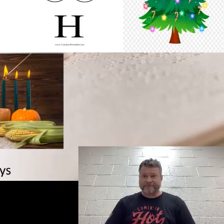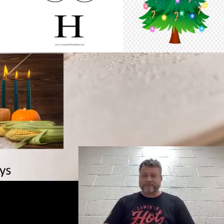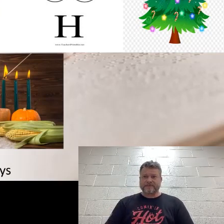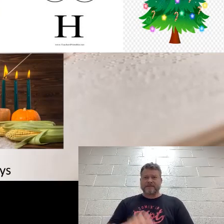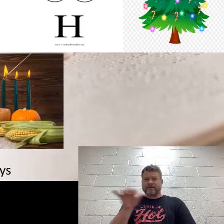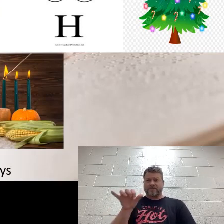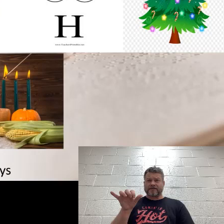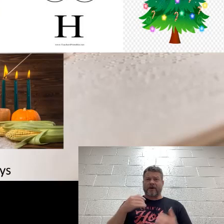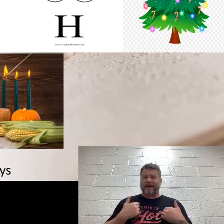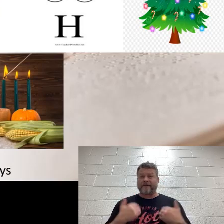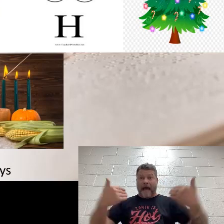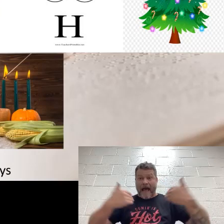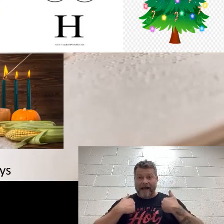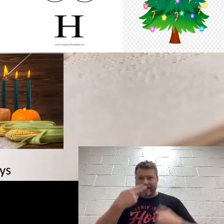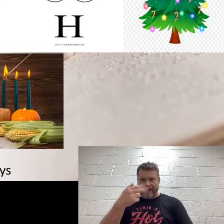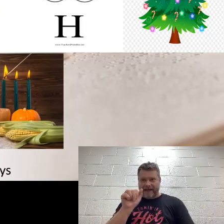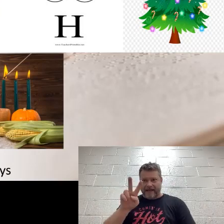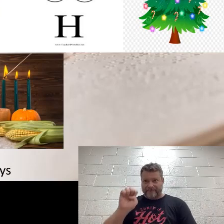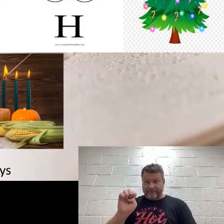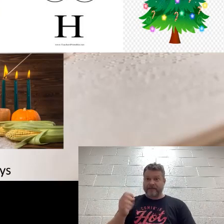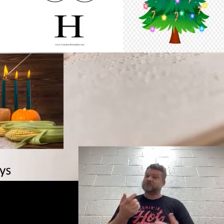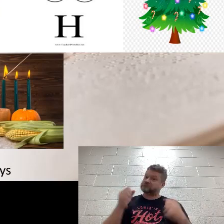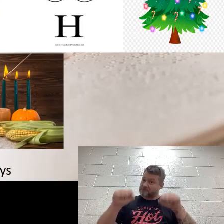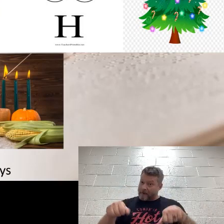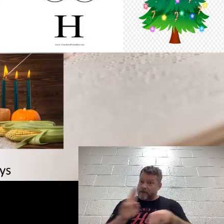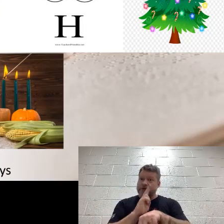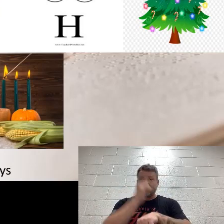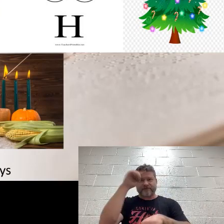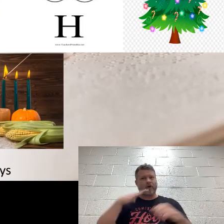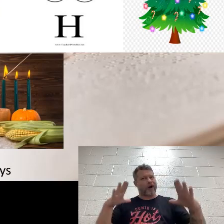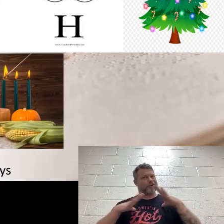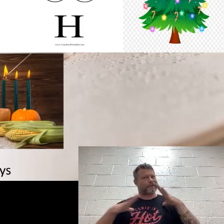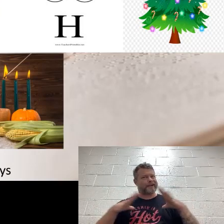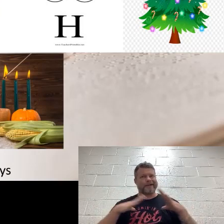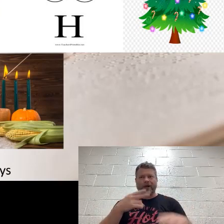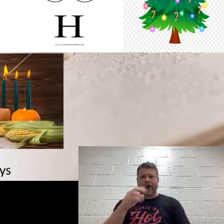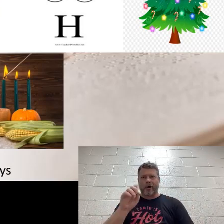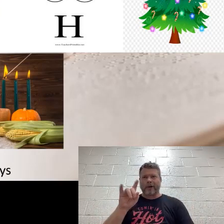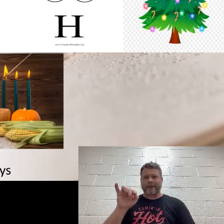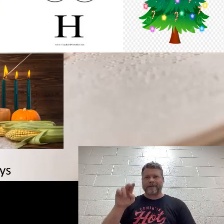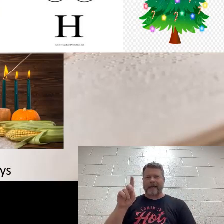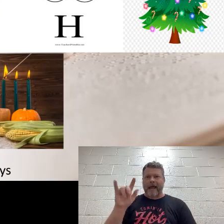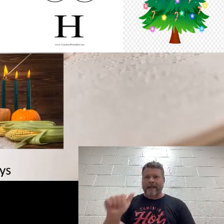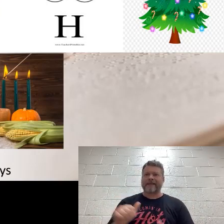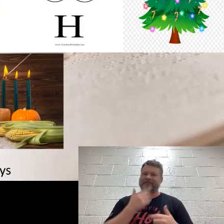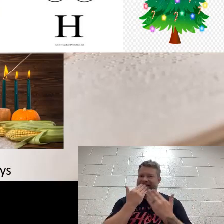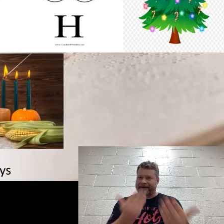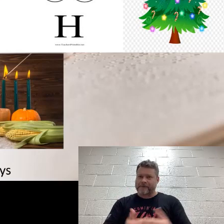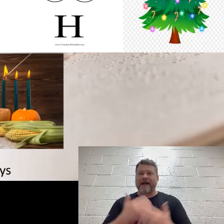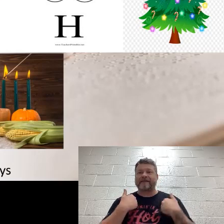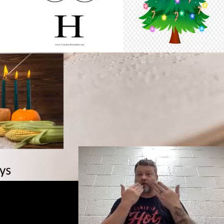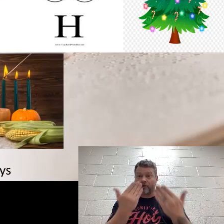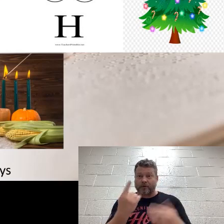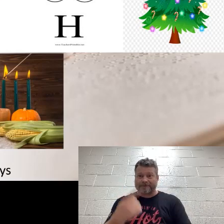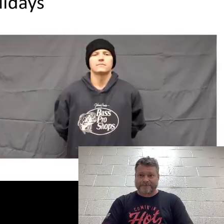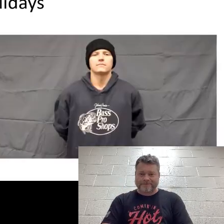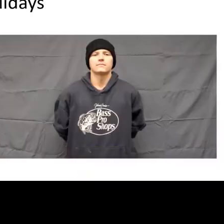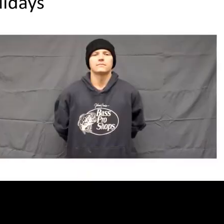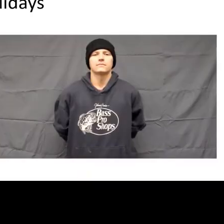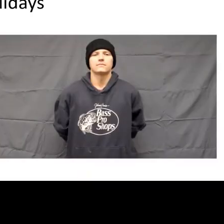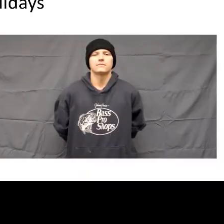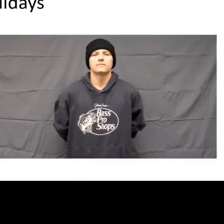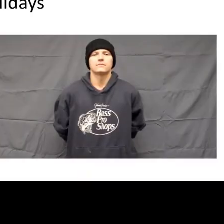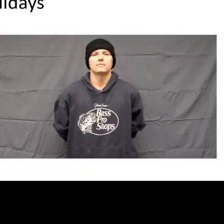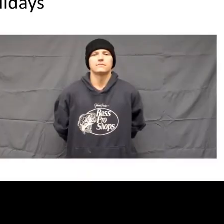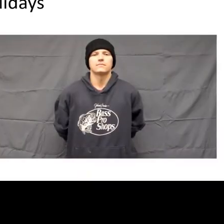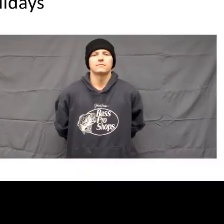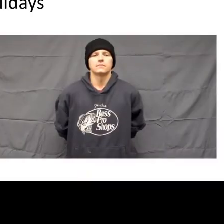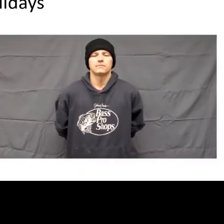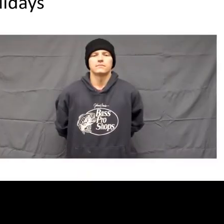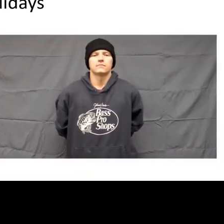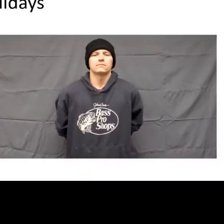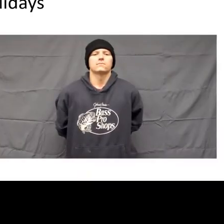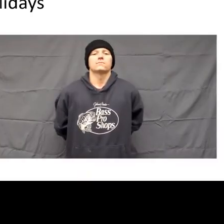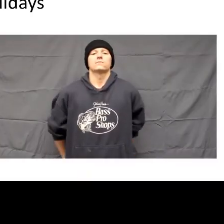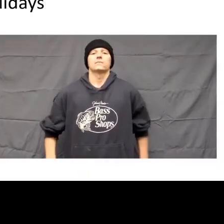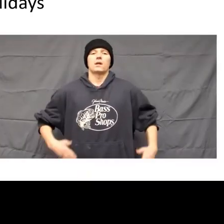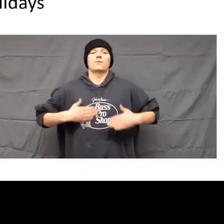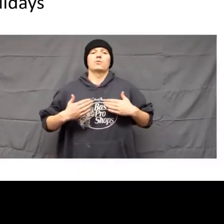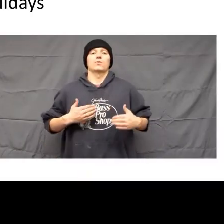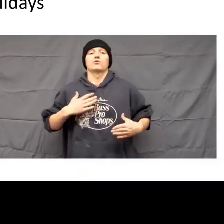for the word have, but it's also used in the word holiday. Have a good holiday everybody!